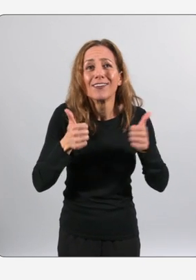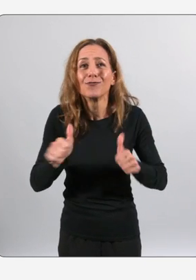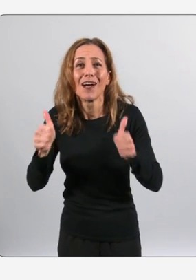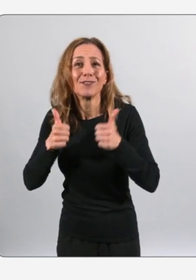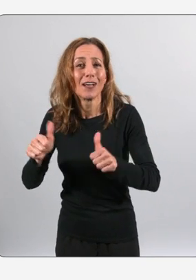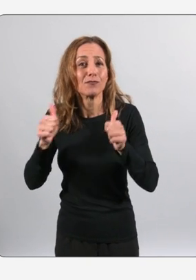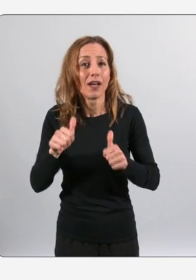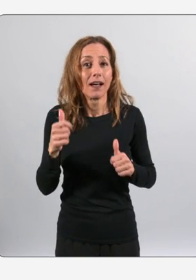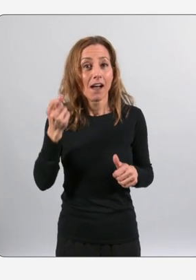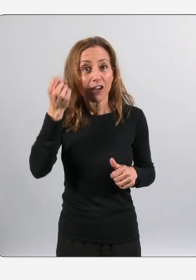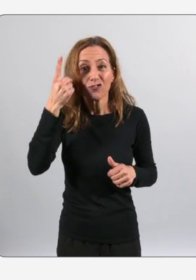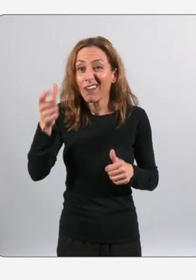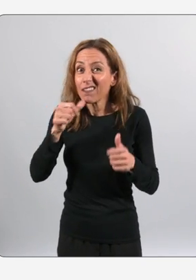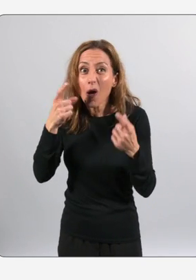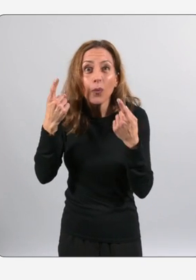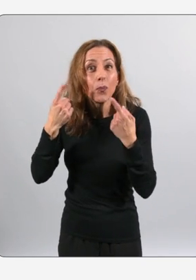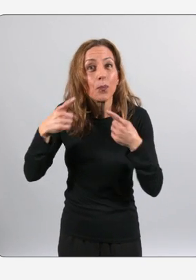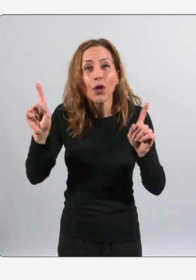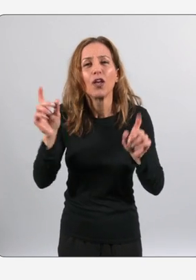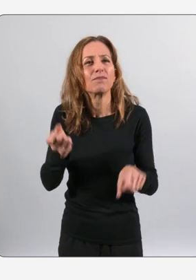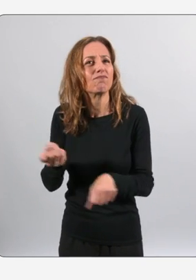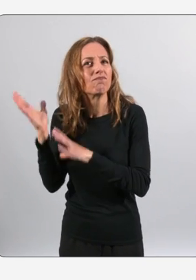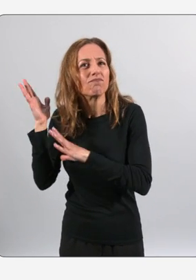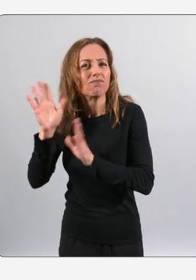works and leaving the rest. And at Google, we're really